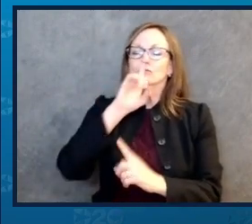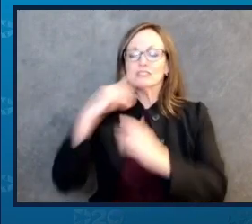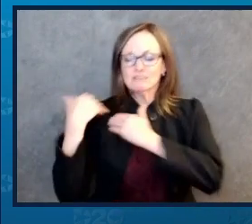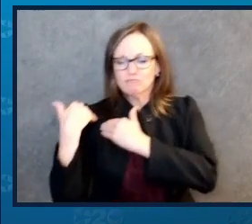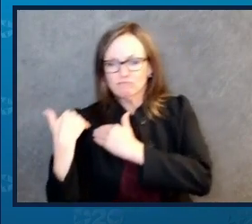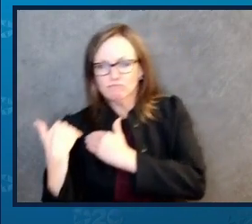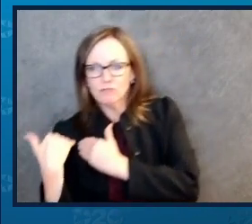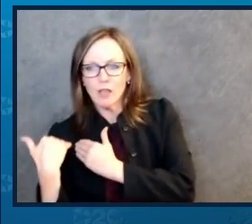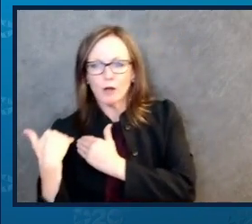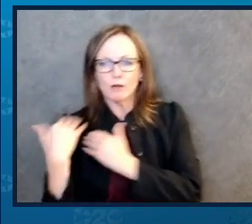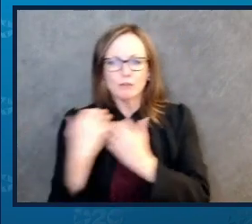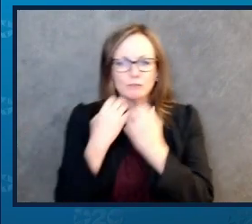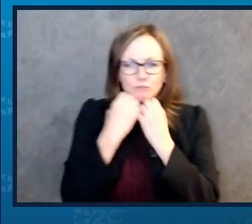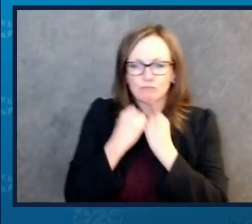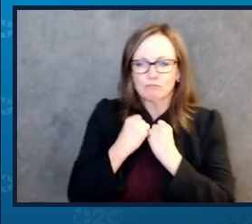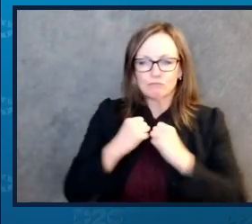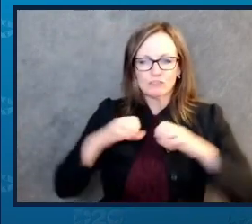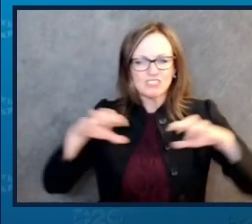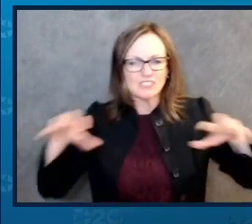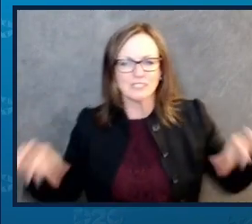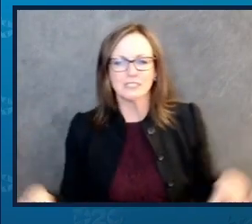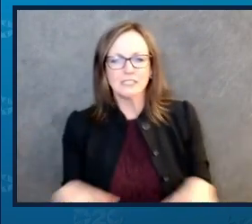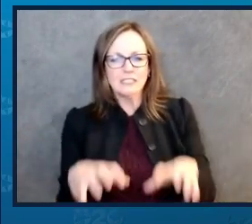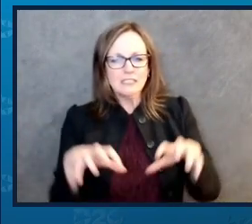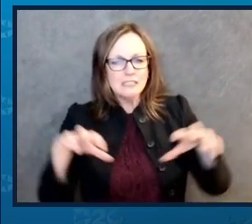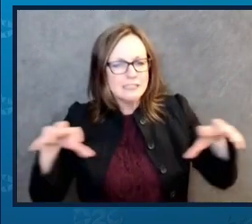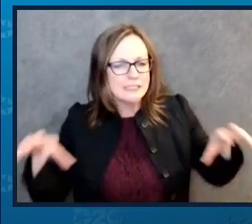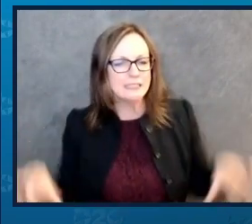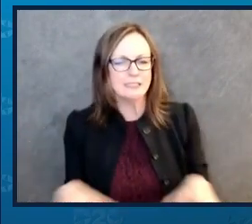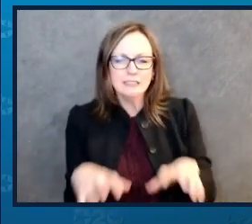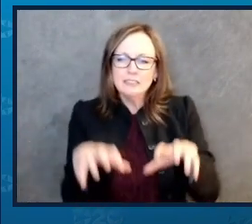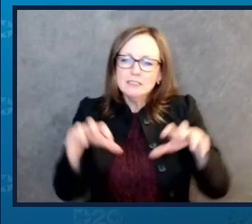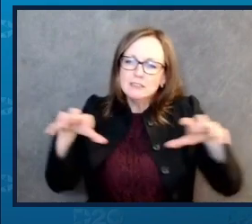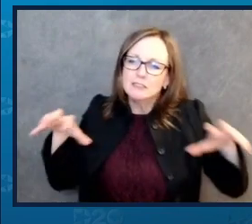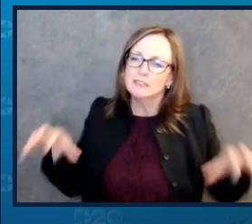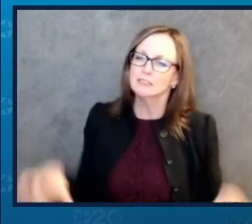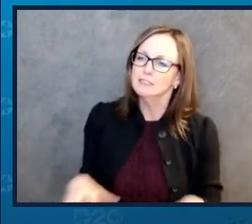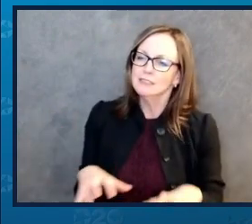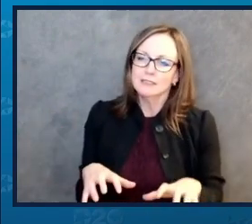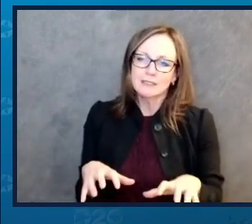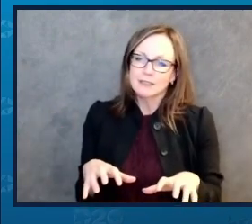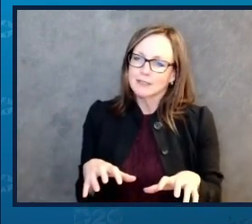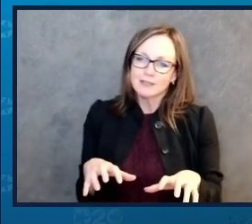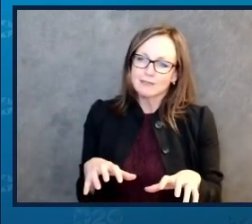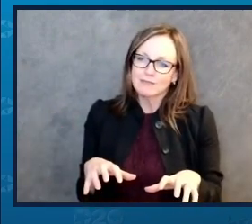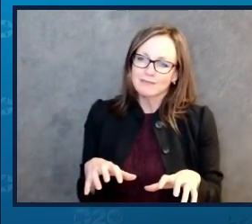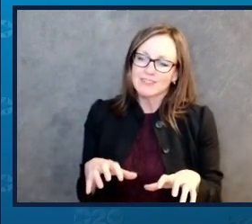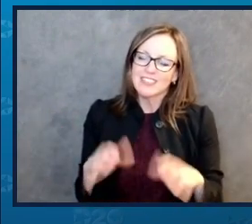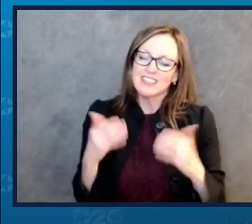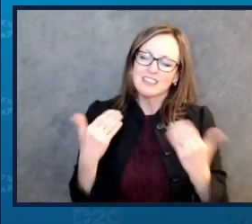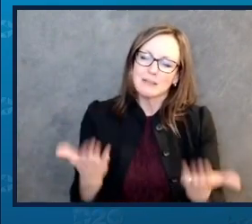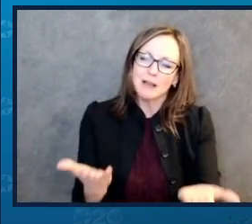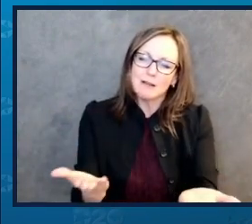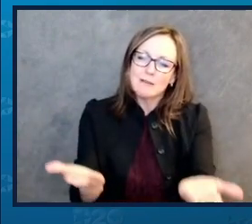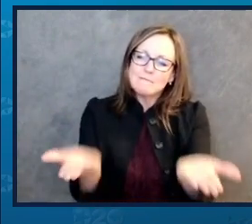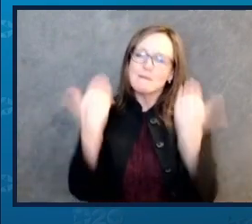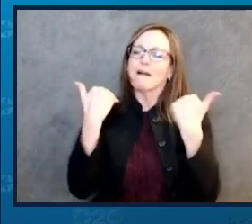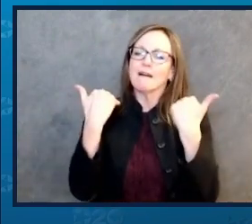WHAT AN AWESOME PRIVILEGE SO